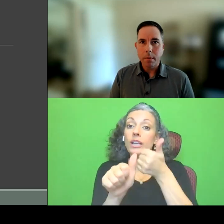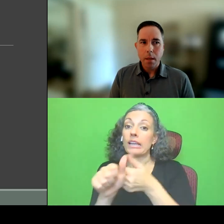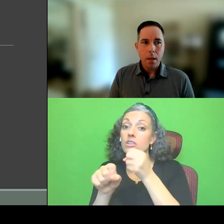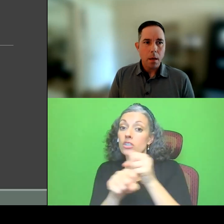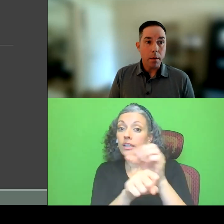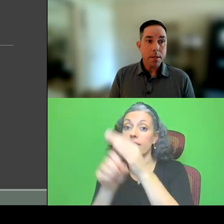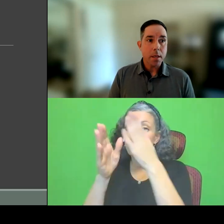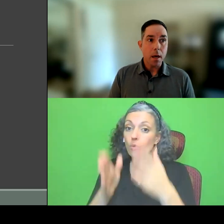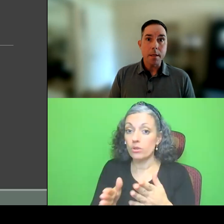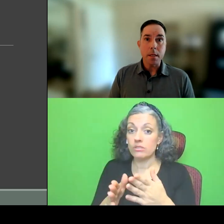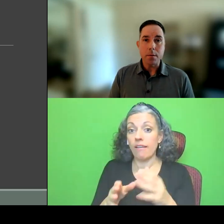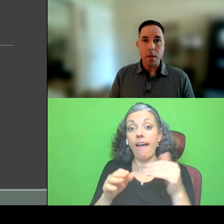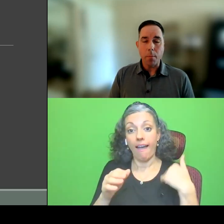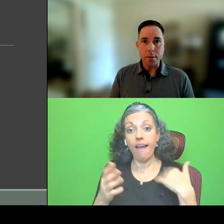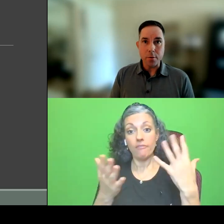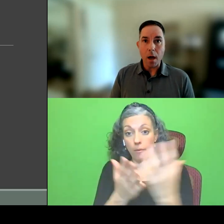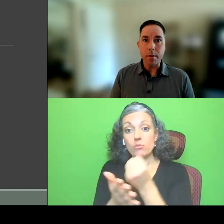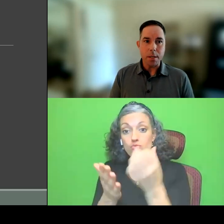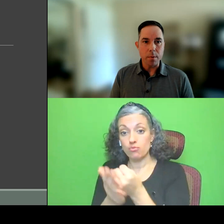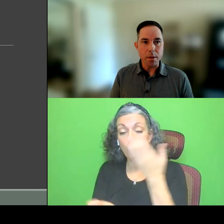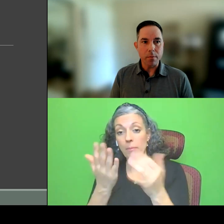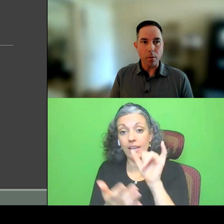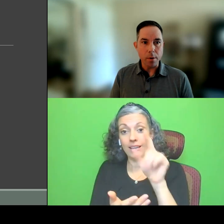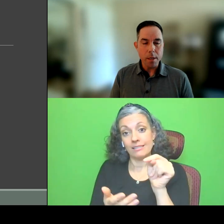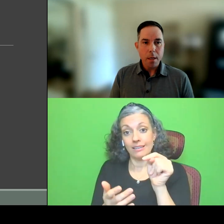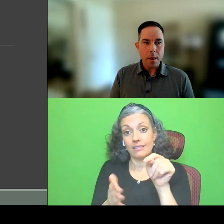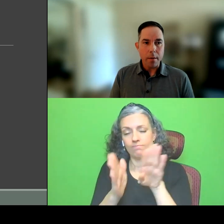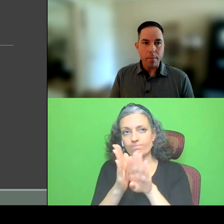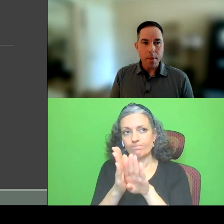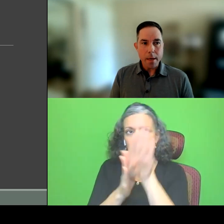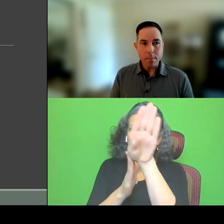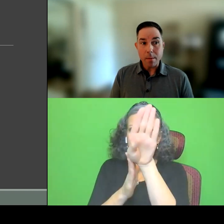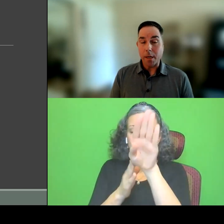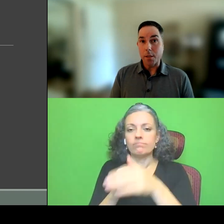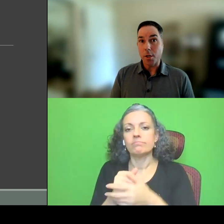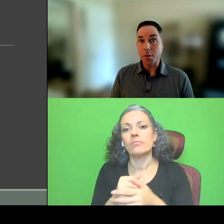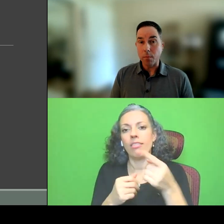Again, let's say that I.T. is helping to drive accessibility forward and they may be in conjunction